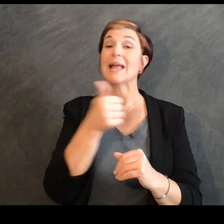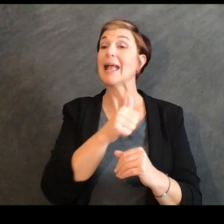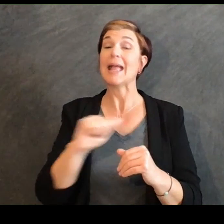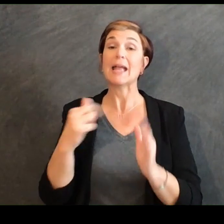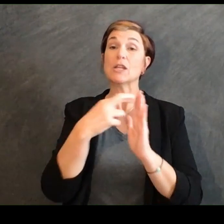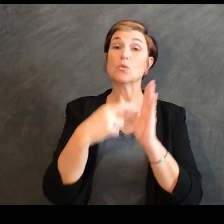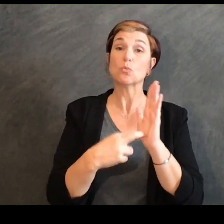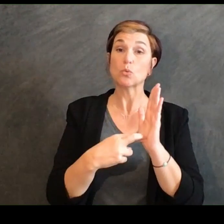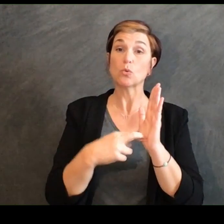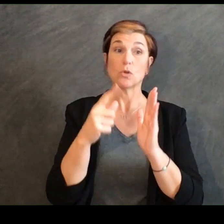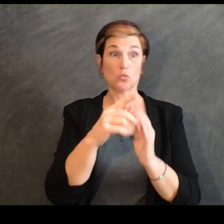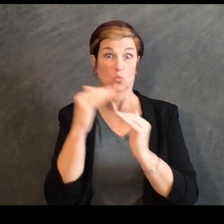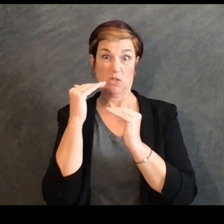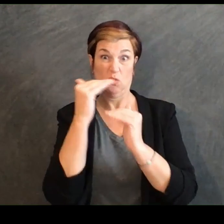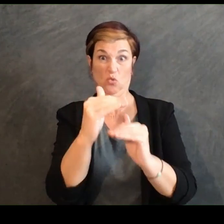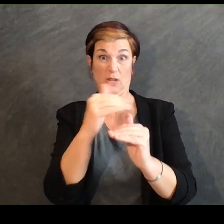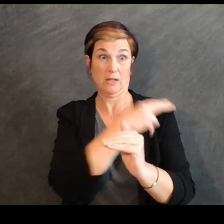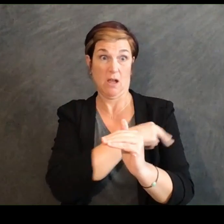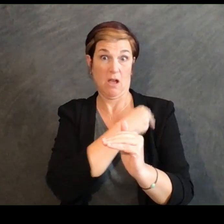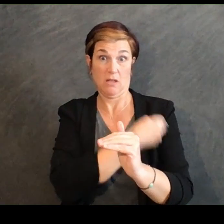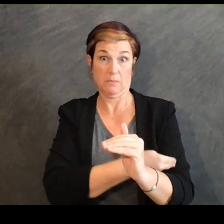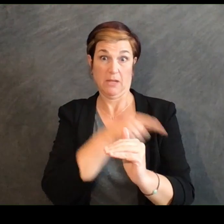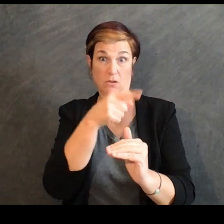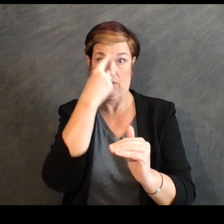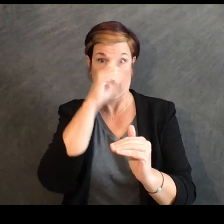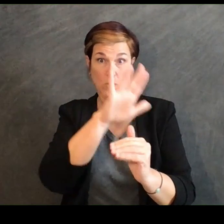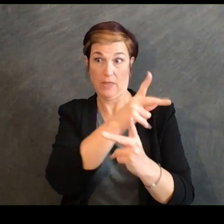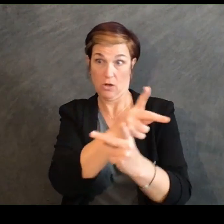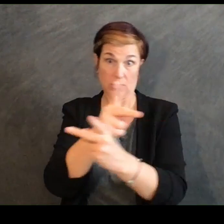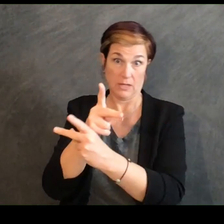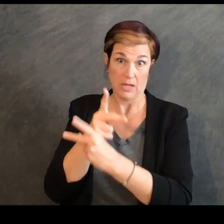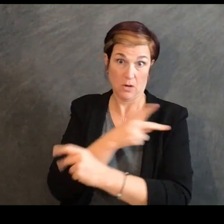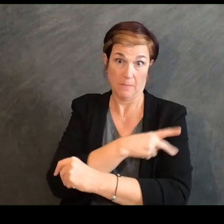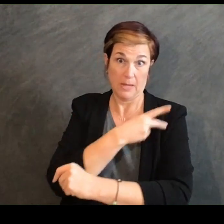care for patients within the hospital itself ensuring that the emergency